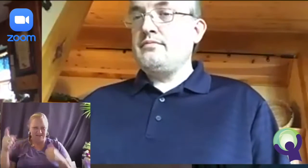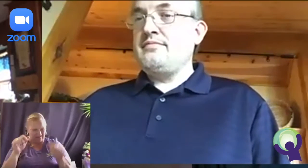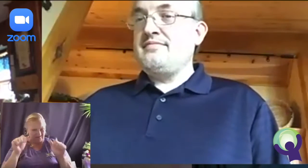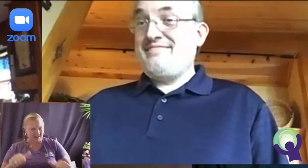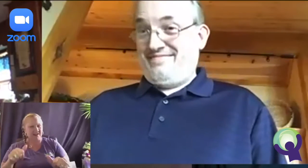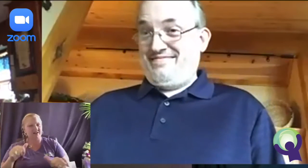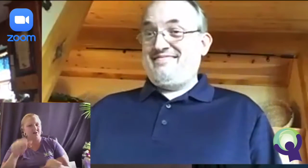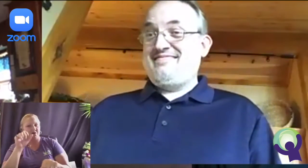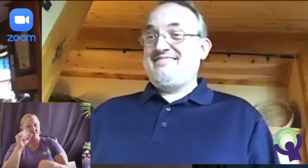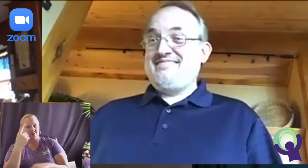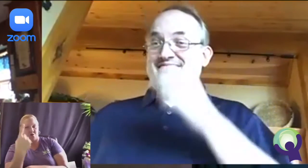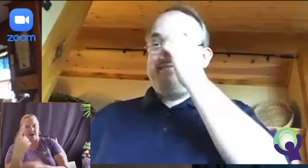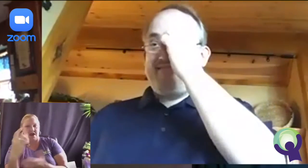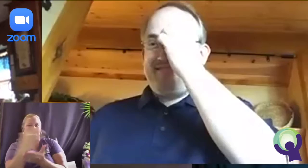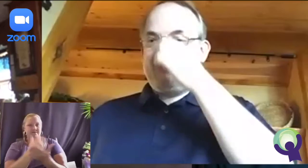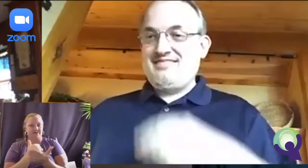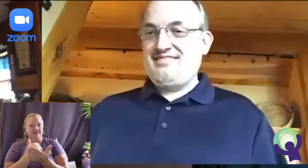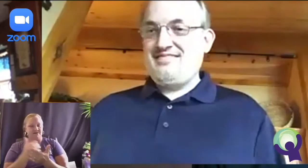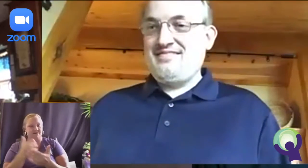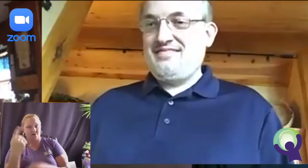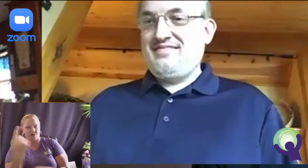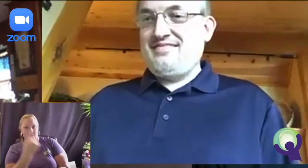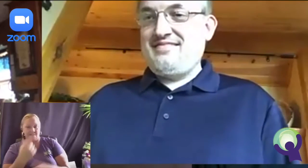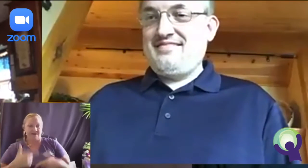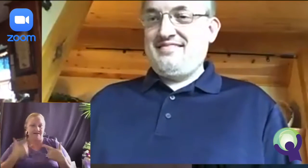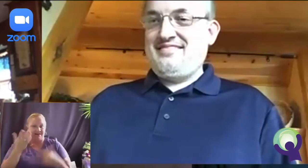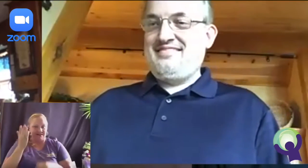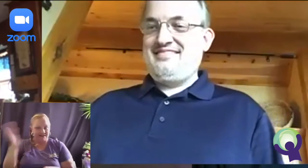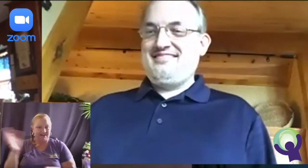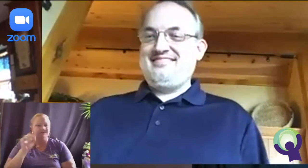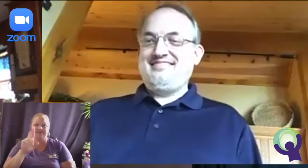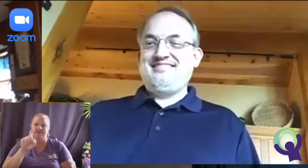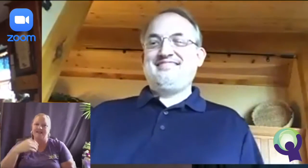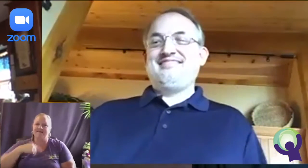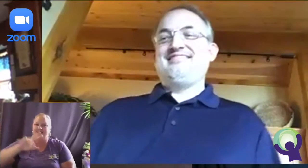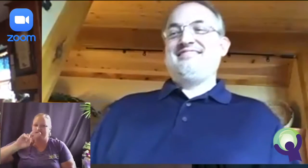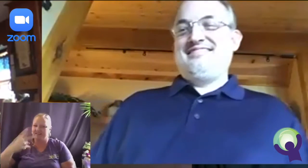what I understand it's very expensive to live in New York. So do you only have the one job or